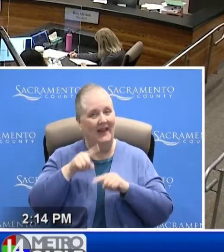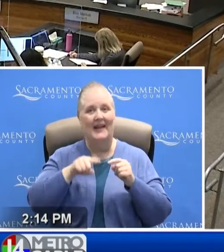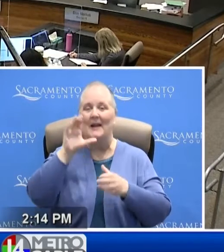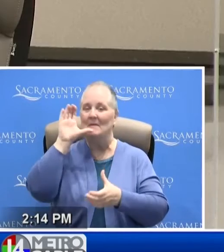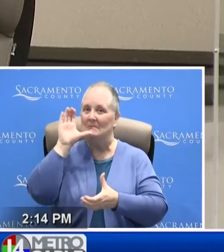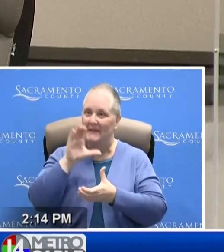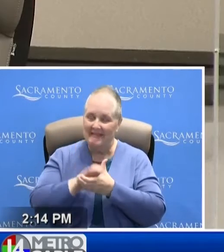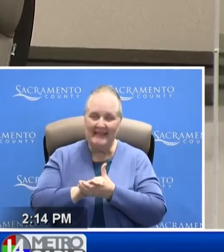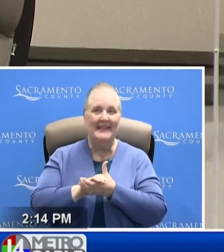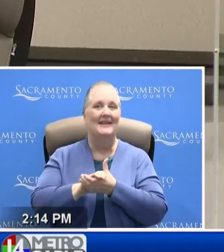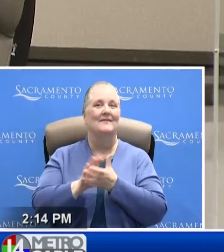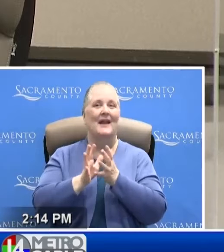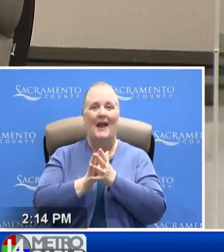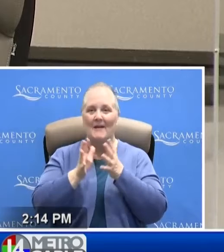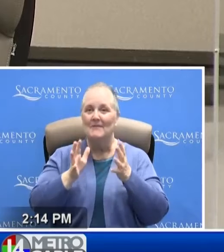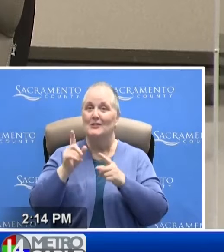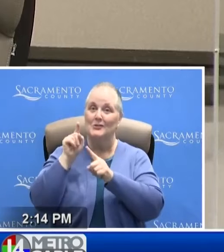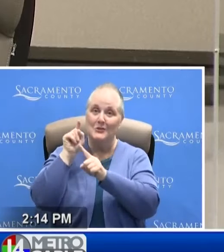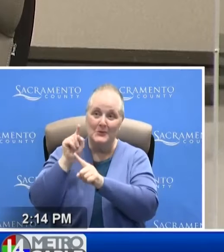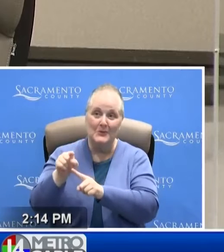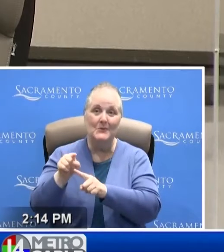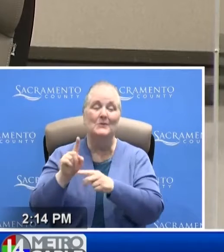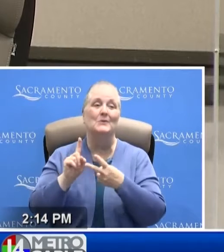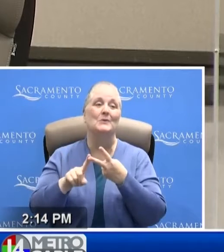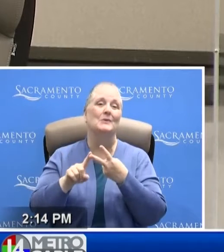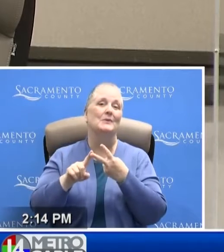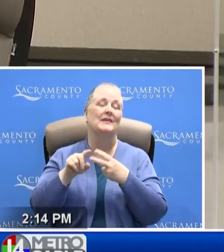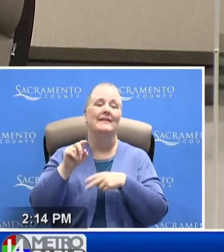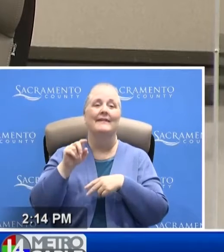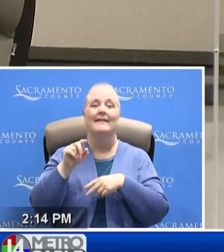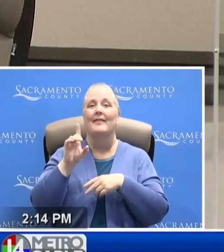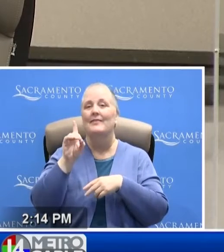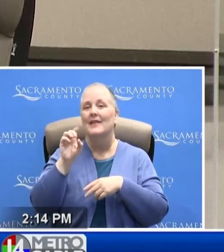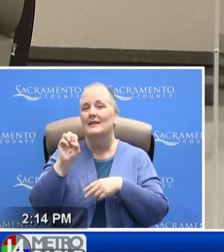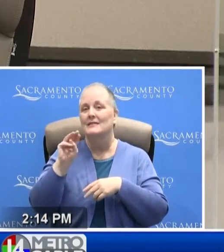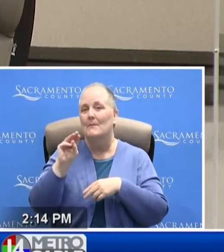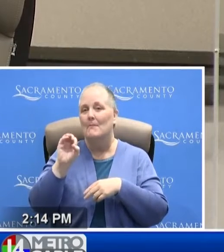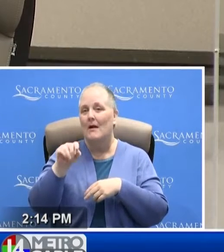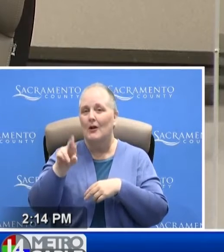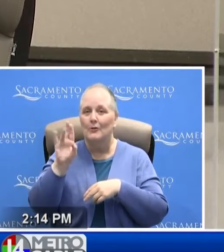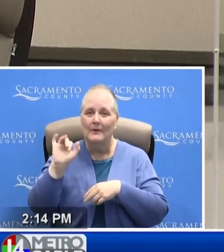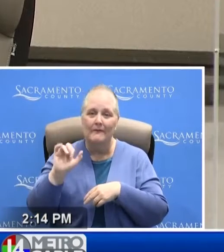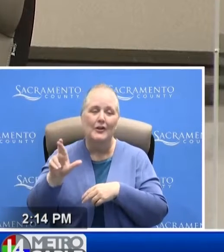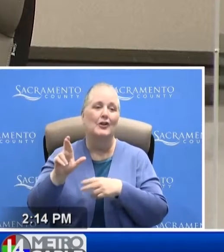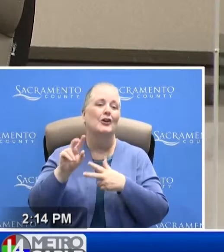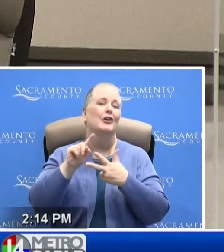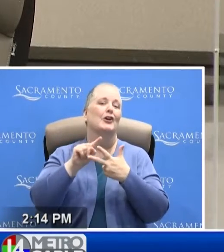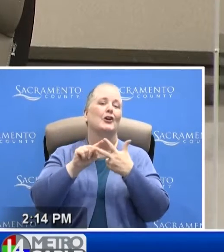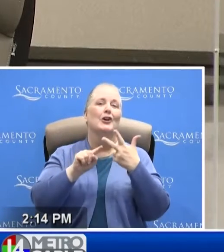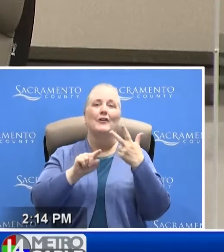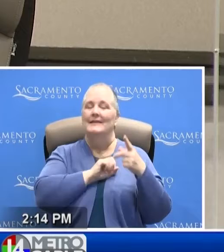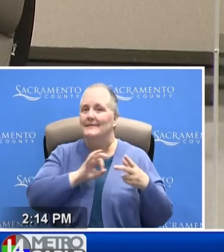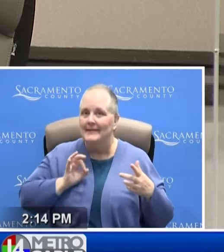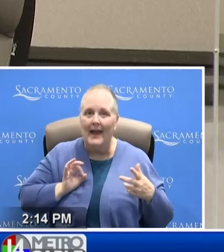you and in and all the staff did to pull all this together so quickly, I know that